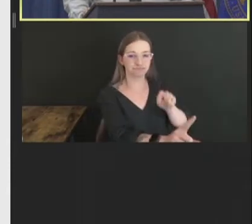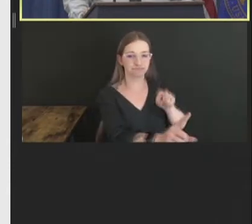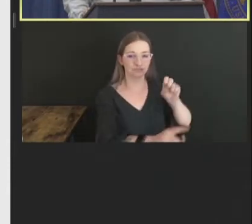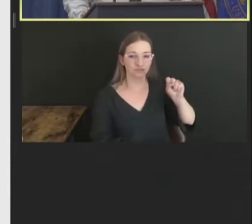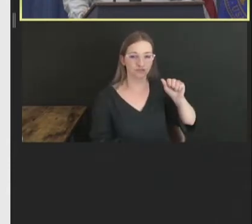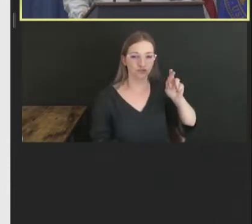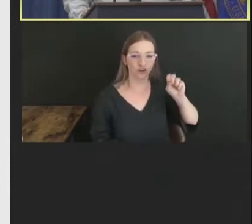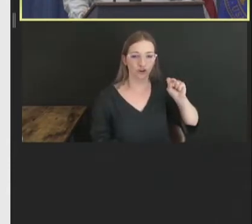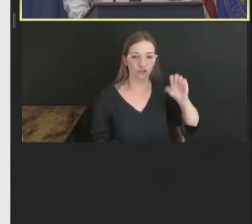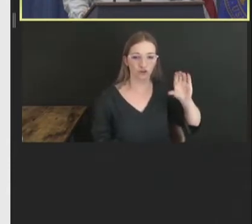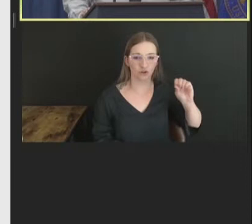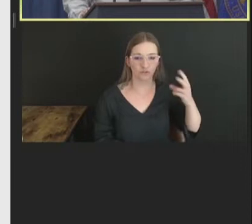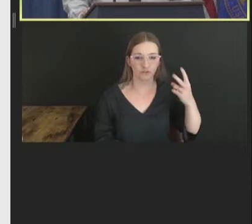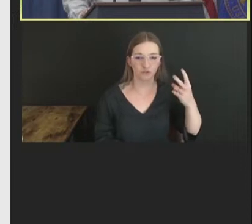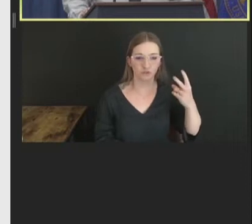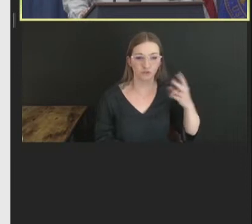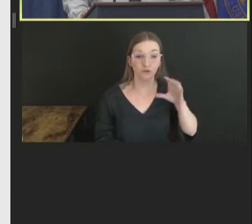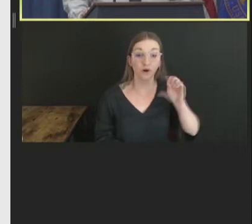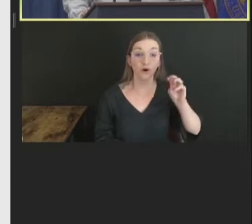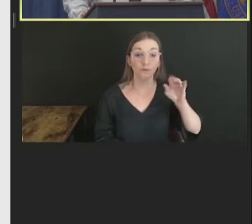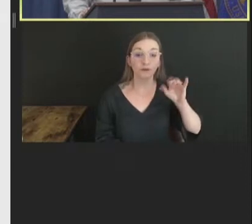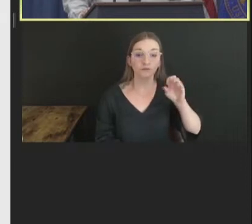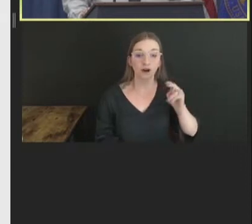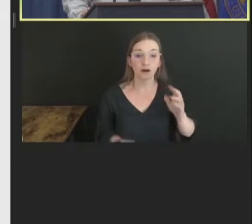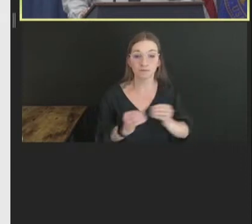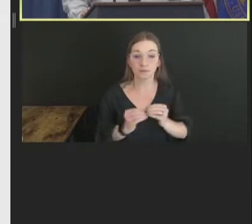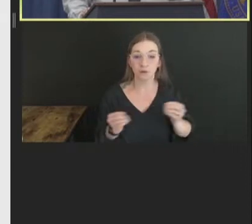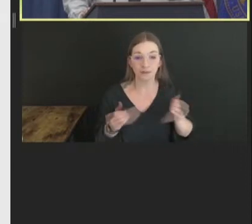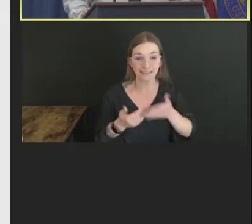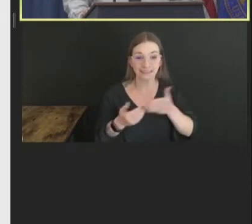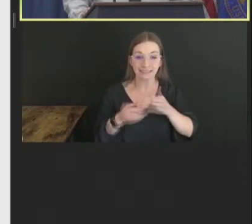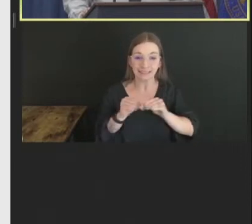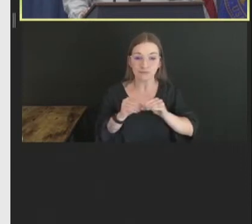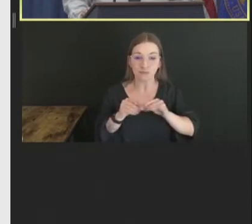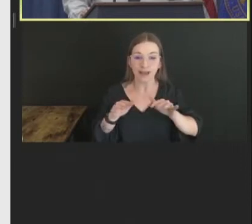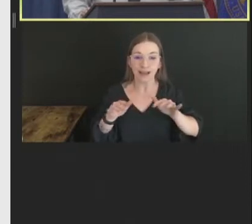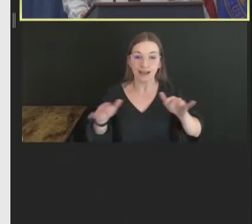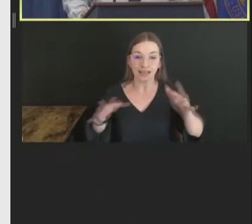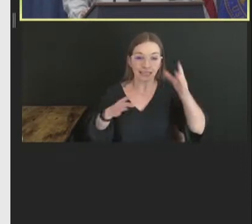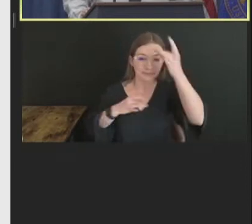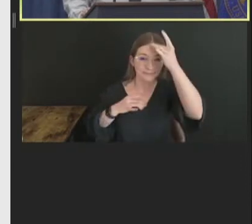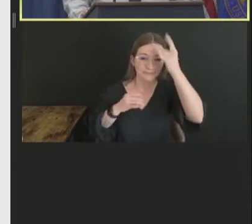increased transmission coupled with the massive changes in the Spike antigenic structure, which